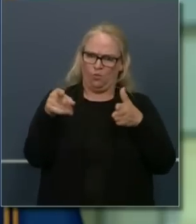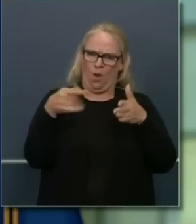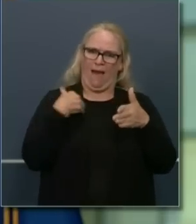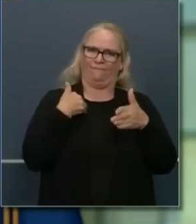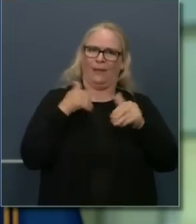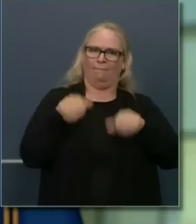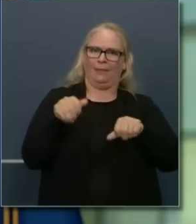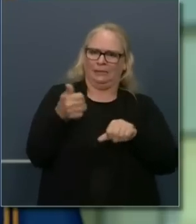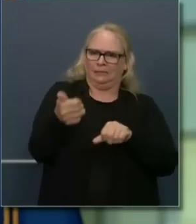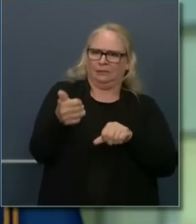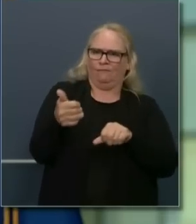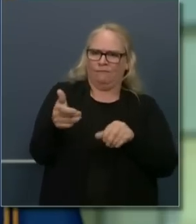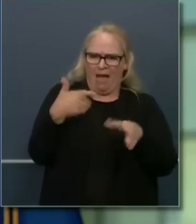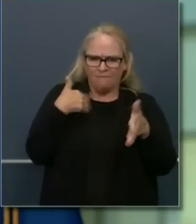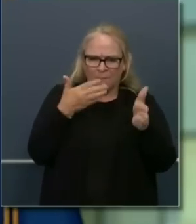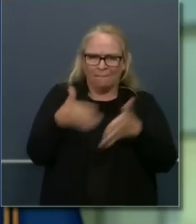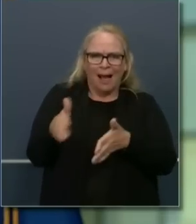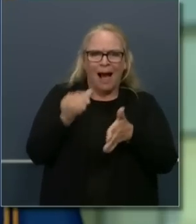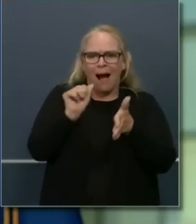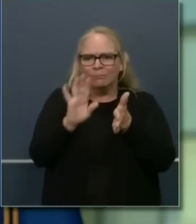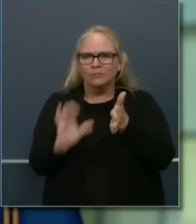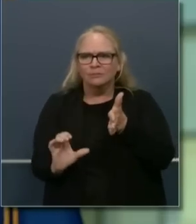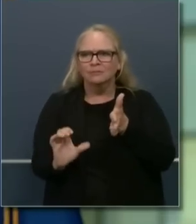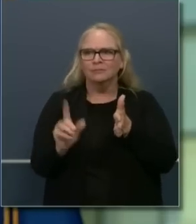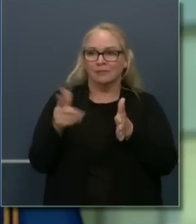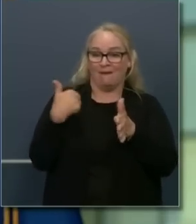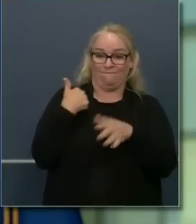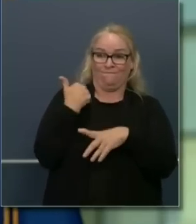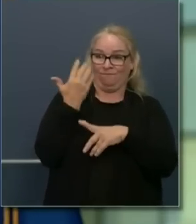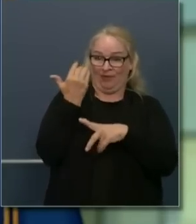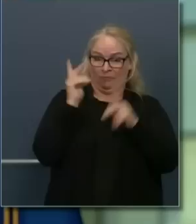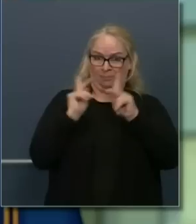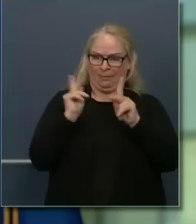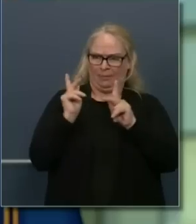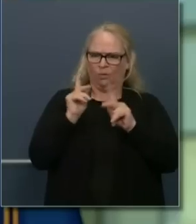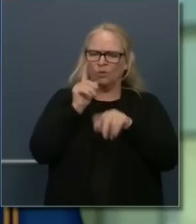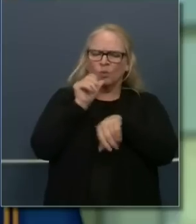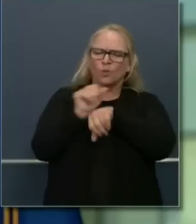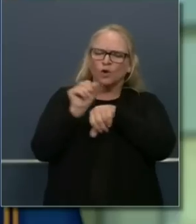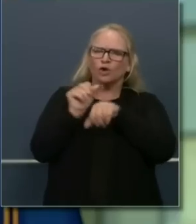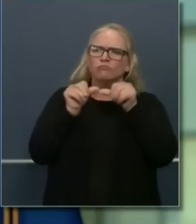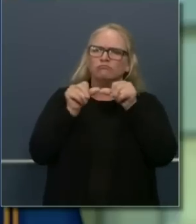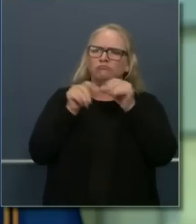CONTACT TRACING AND WE ASKED THEM TO BE ABLE TO DEMONSTRATE